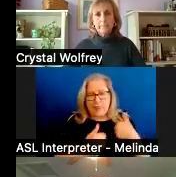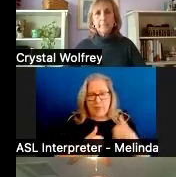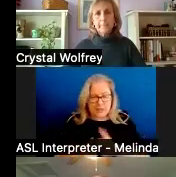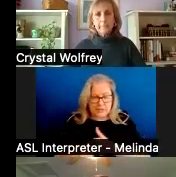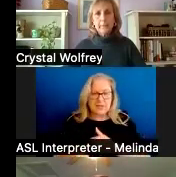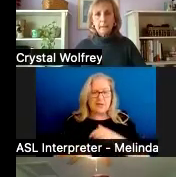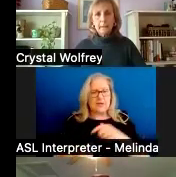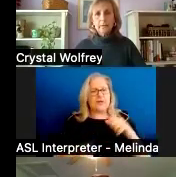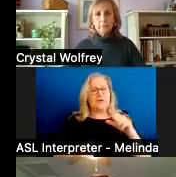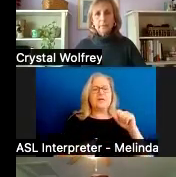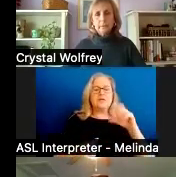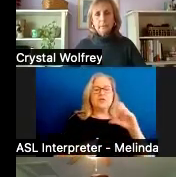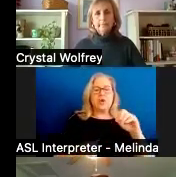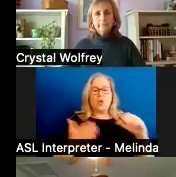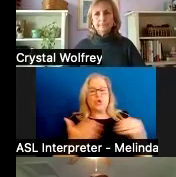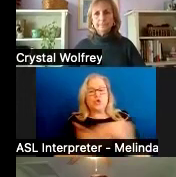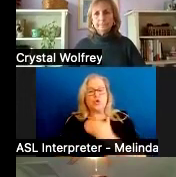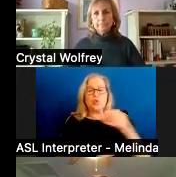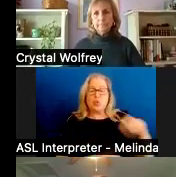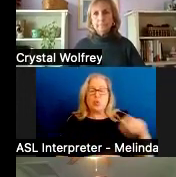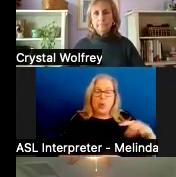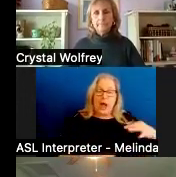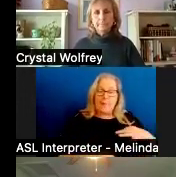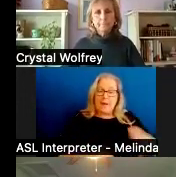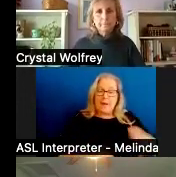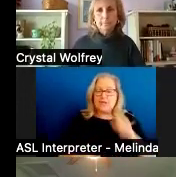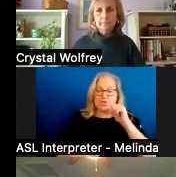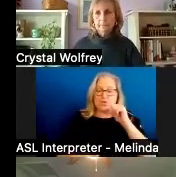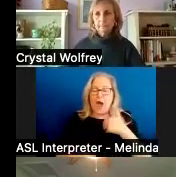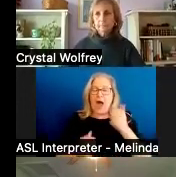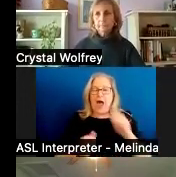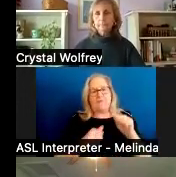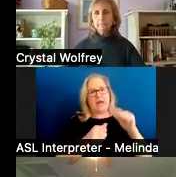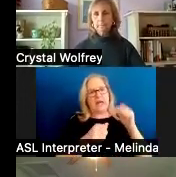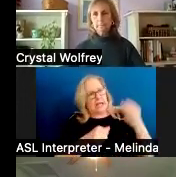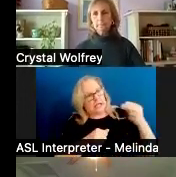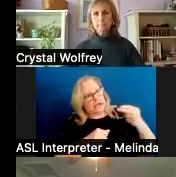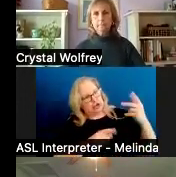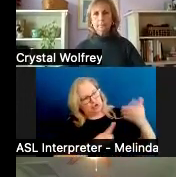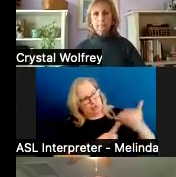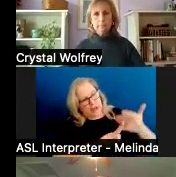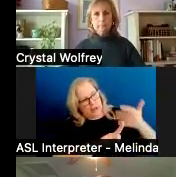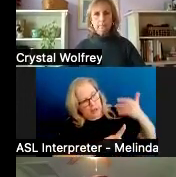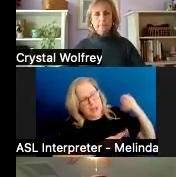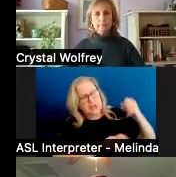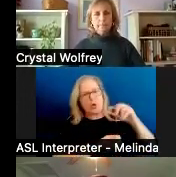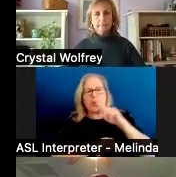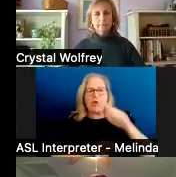So new NIH applicants and awardees do not have any track record at the NIH. Therefore there's an inherently increased